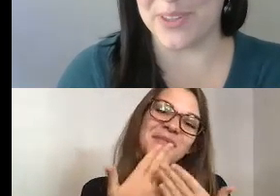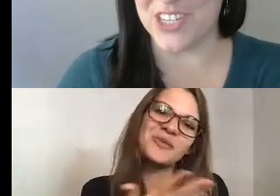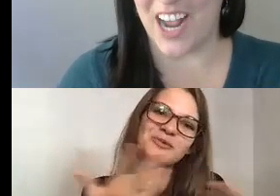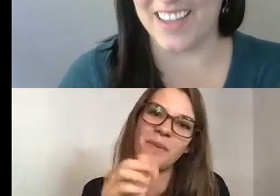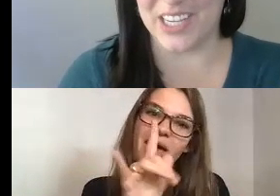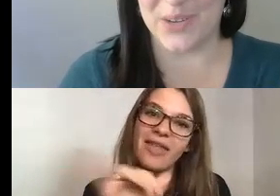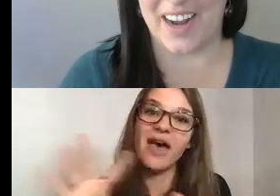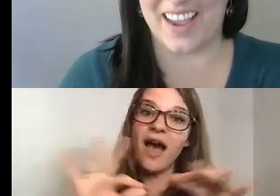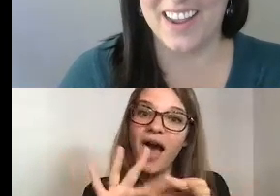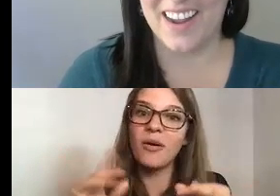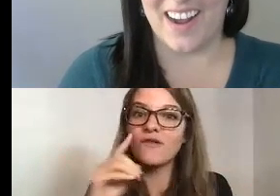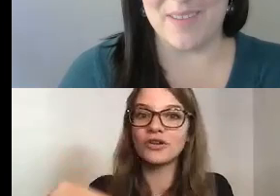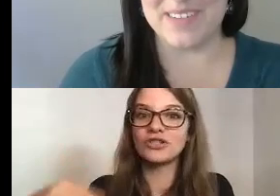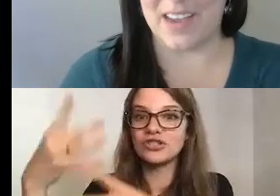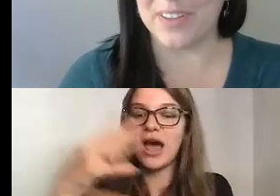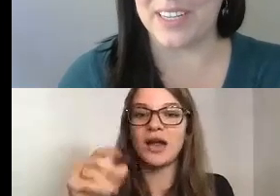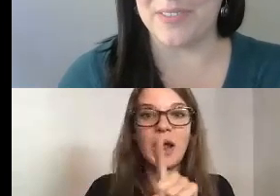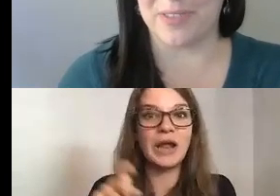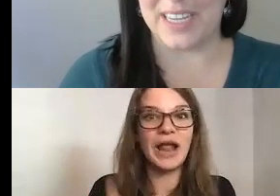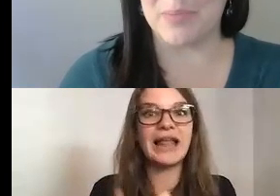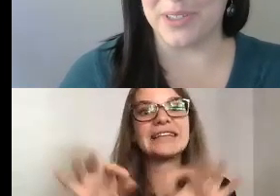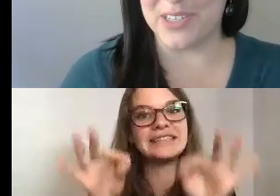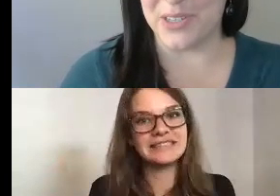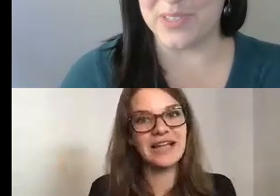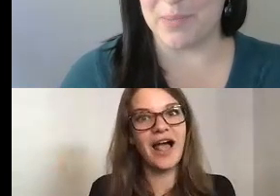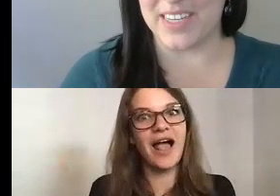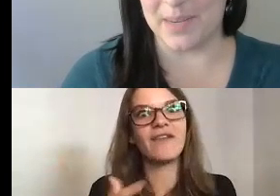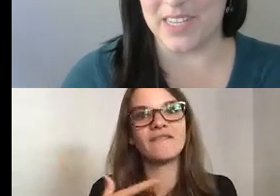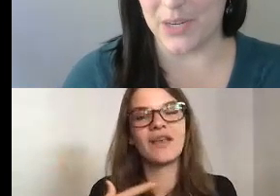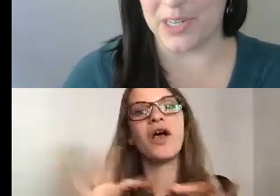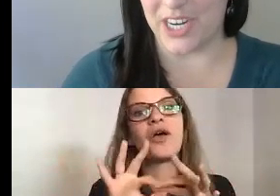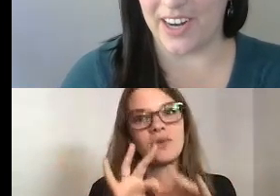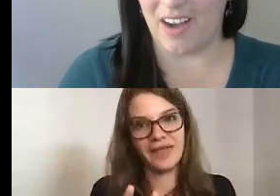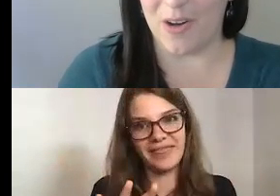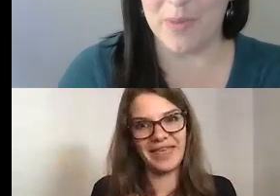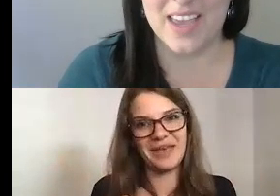the chat and the q a definitely relatable to some of the tips that you are sharing at home